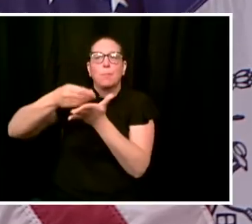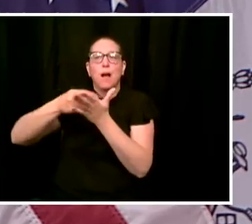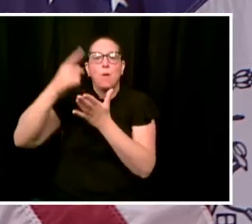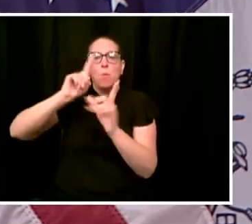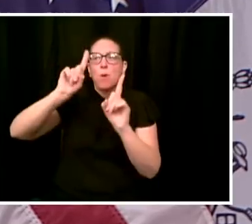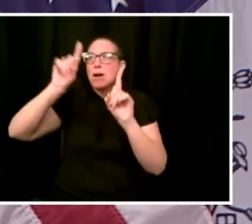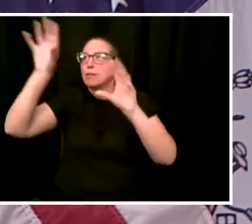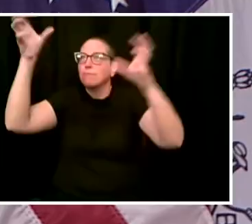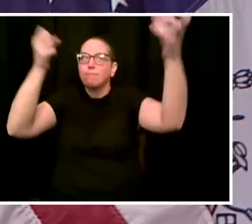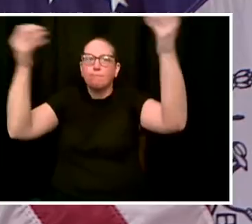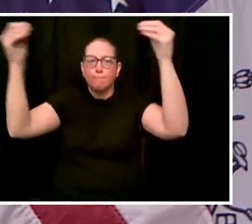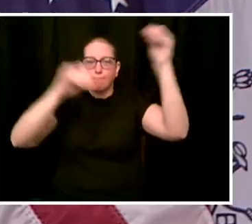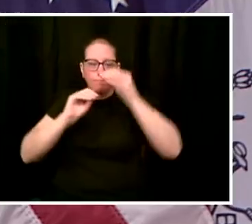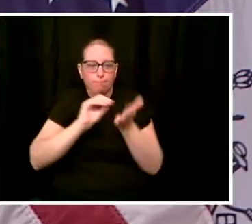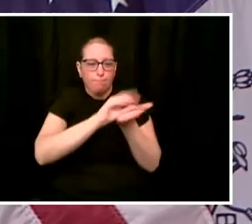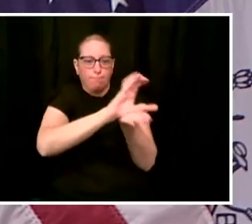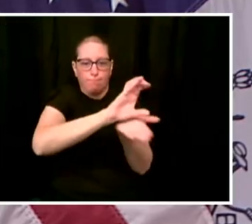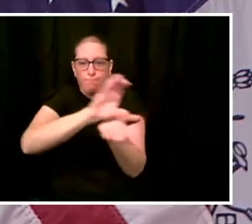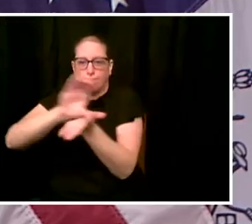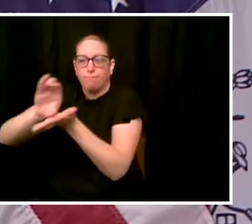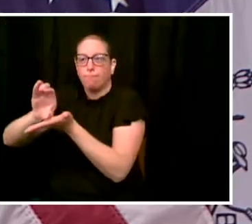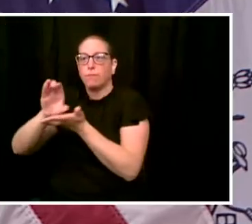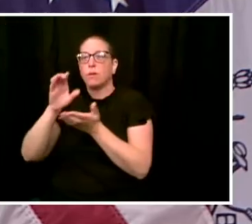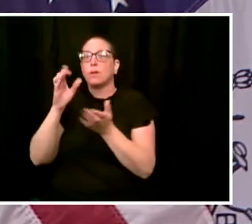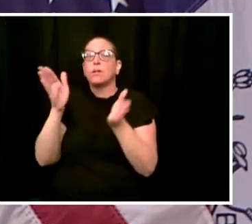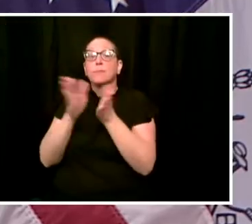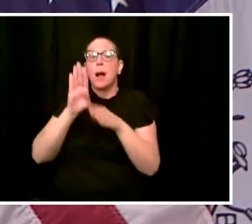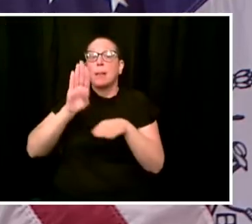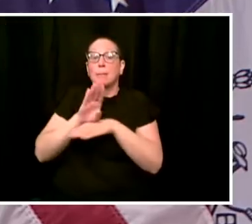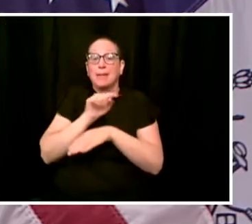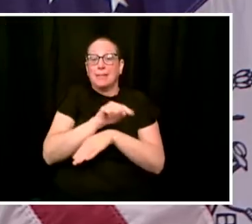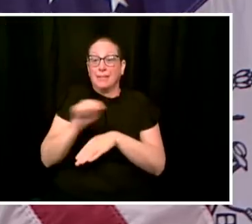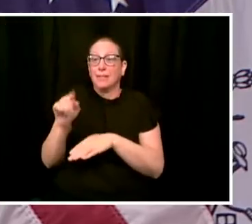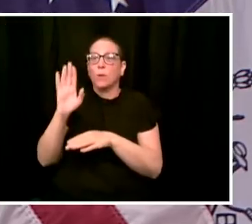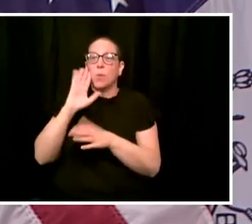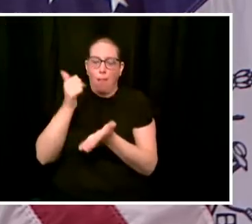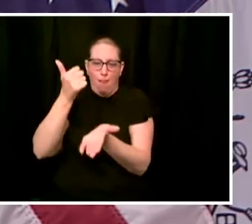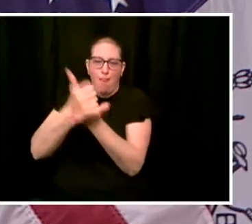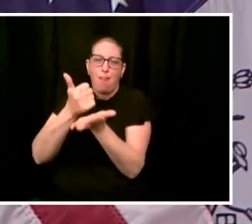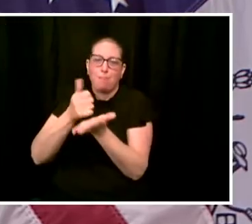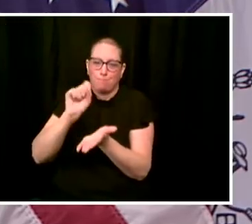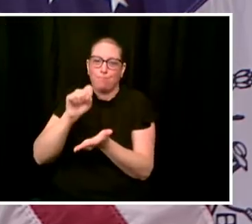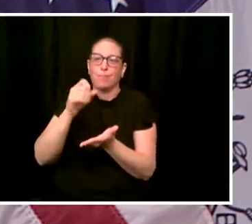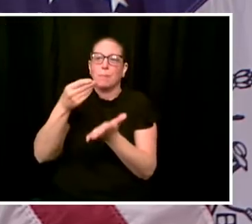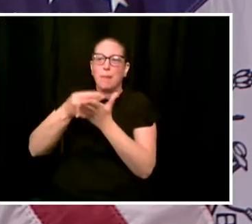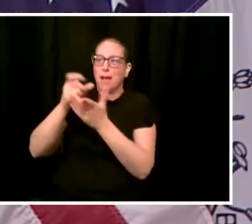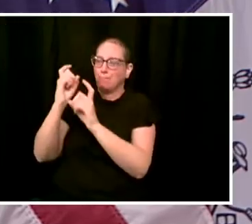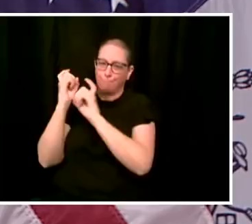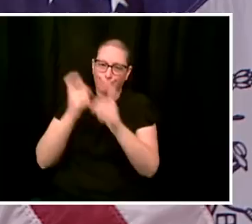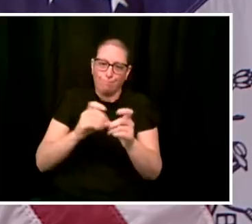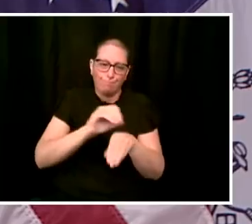SOMETHING DIFFERENT. SMALL BUSINESSES WILL NEED A DIFFERENT KIND OF